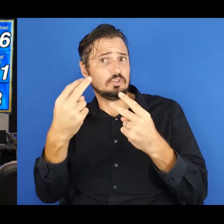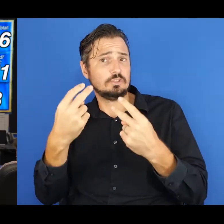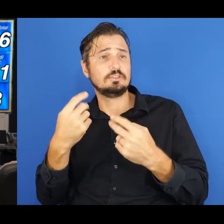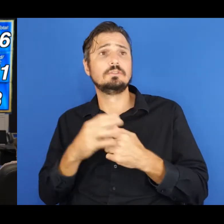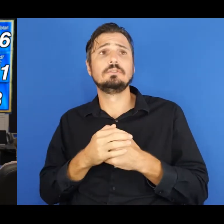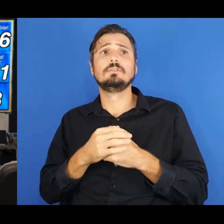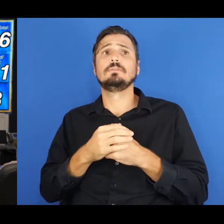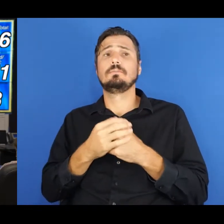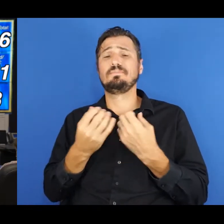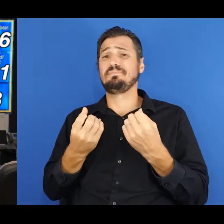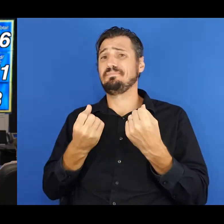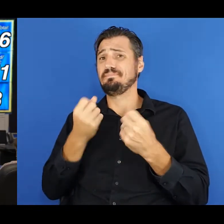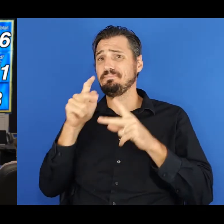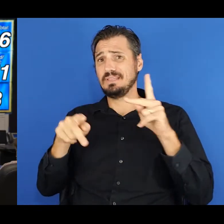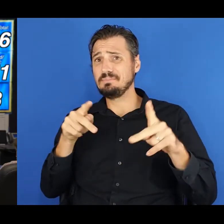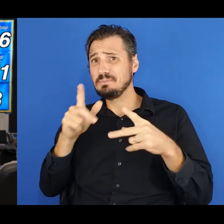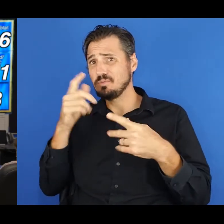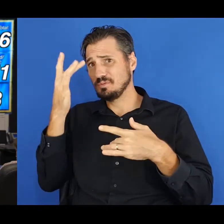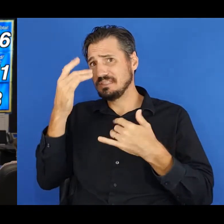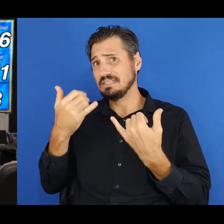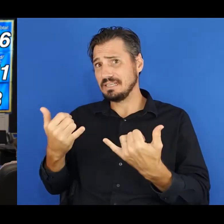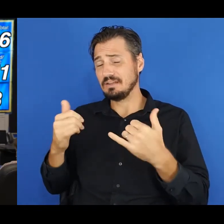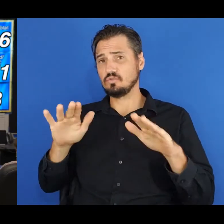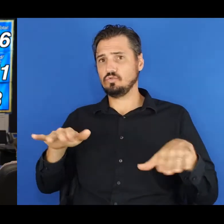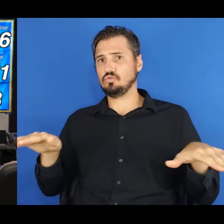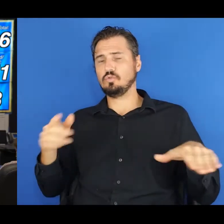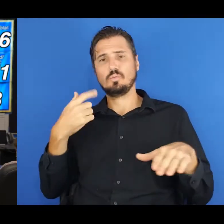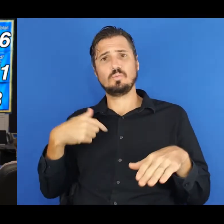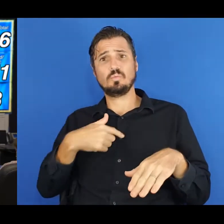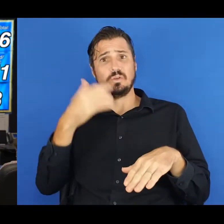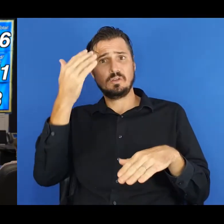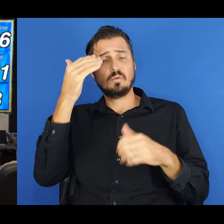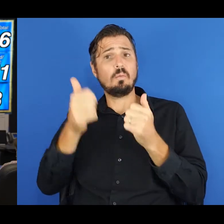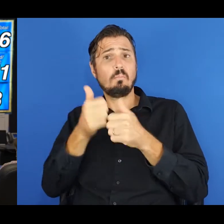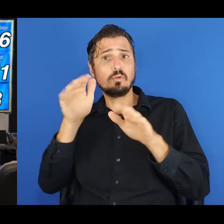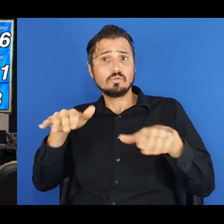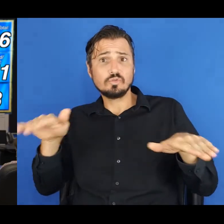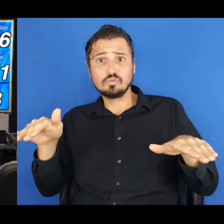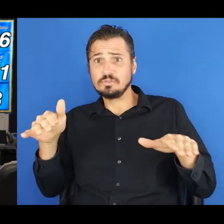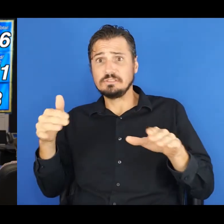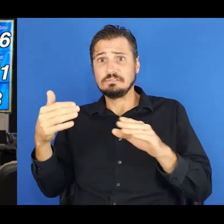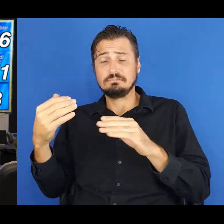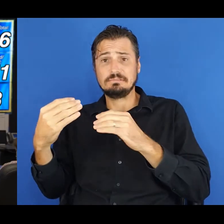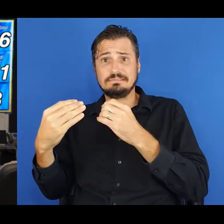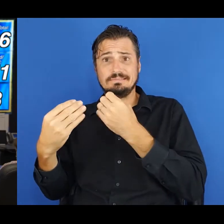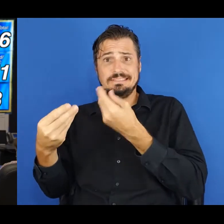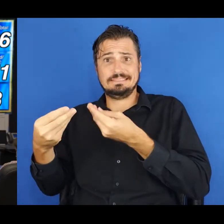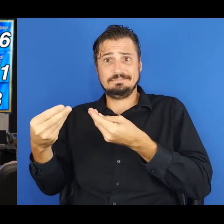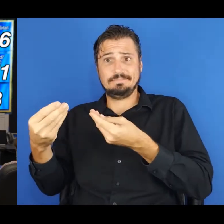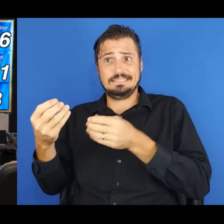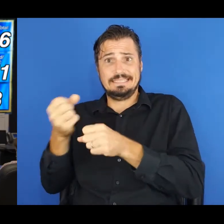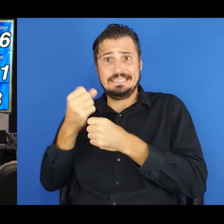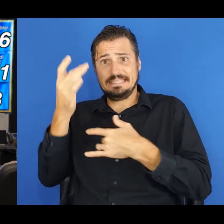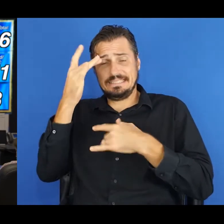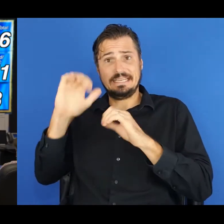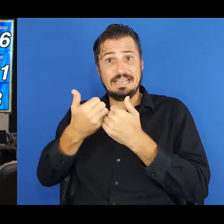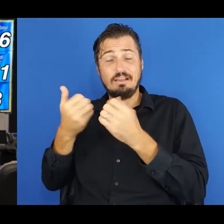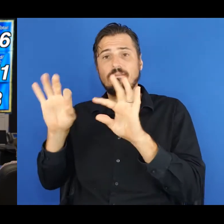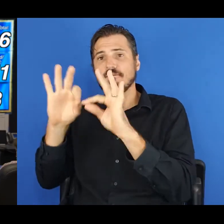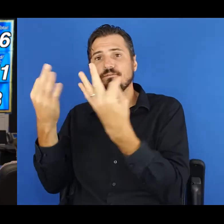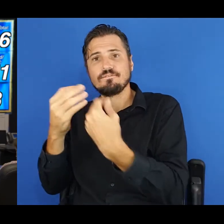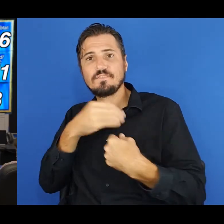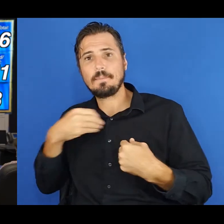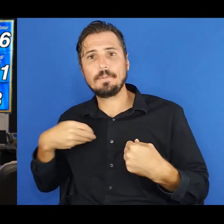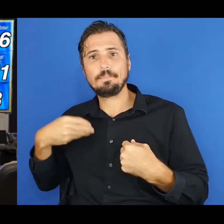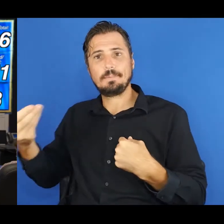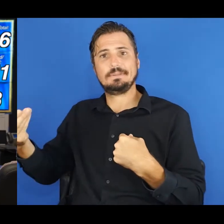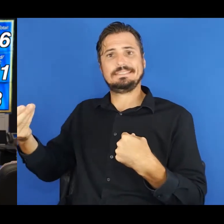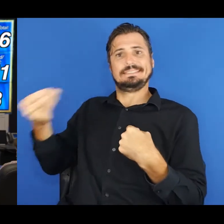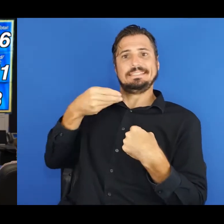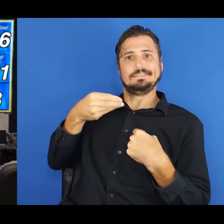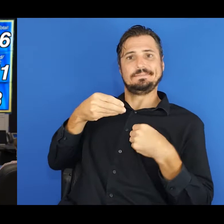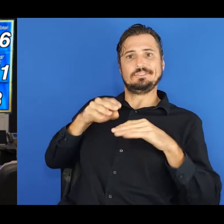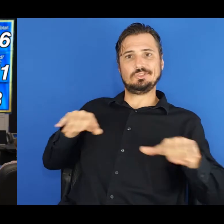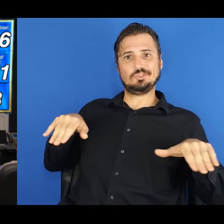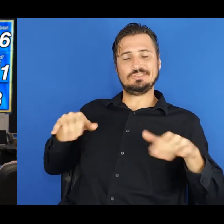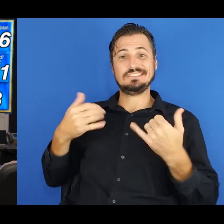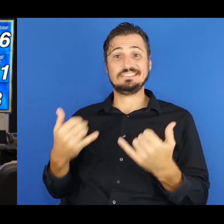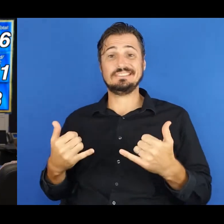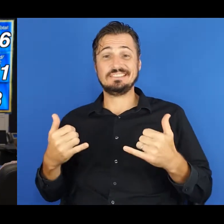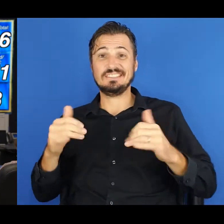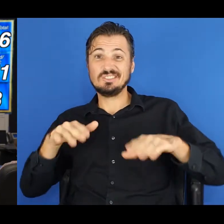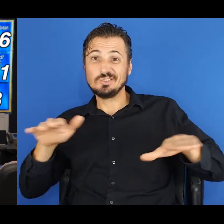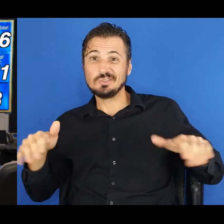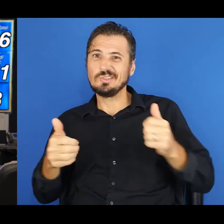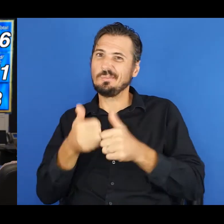Many of our current cases are children, and we know that most children are getting infected by other family or household members. Right now, our keiki are our most vulnerable population,